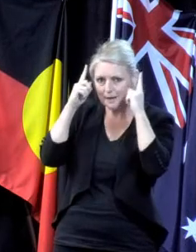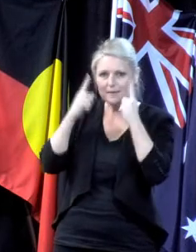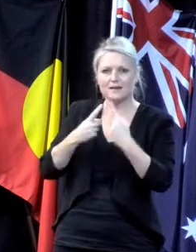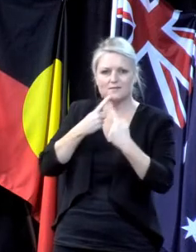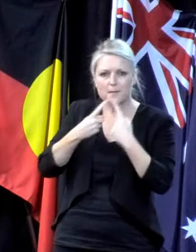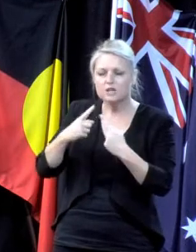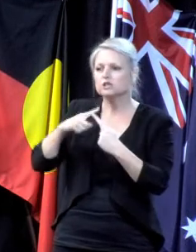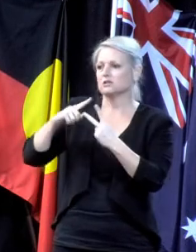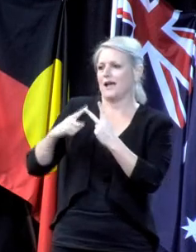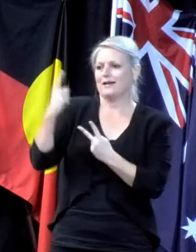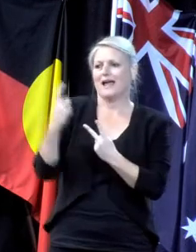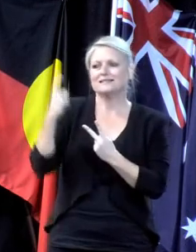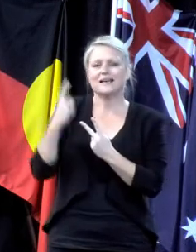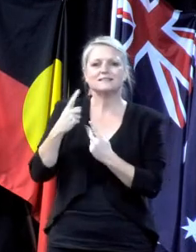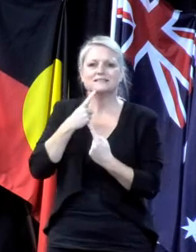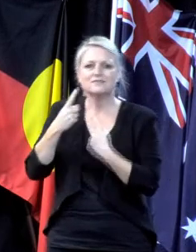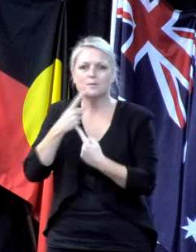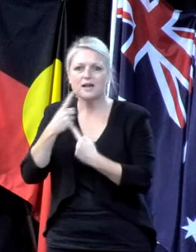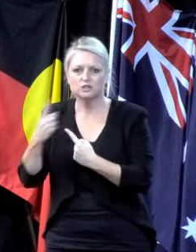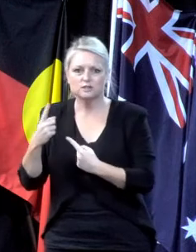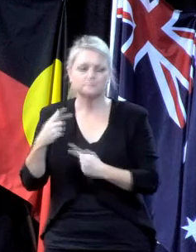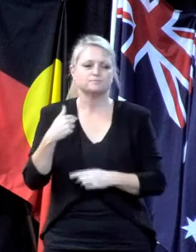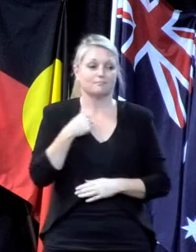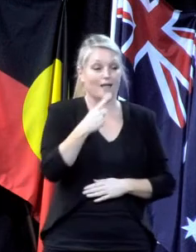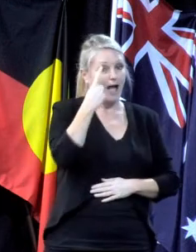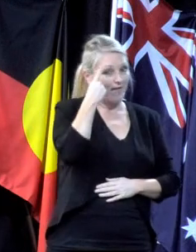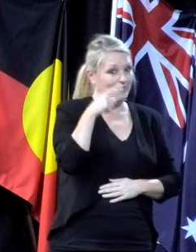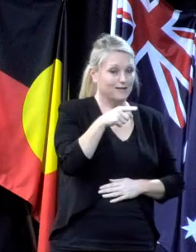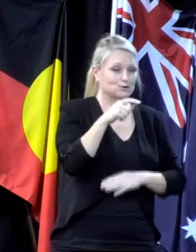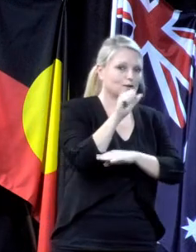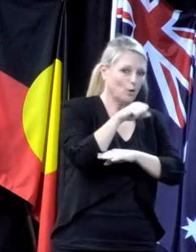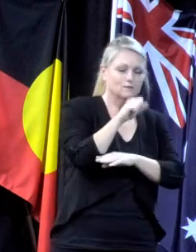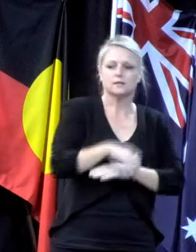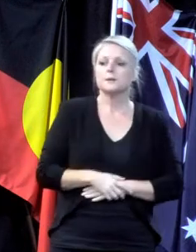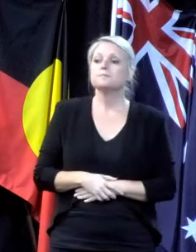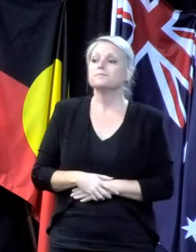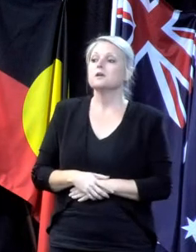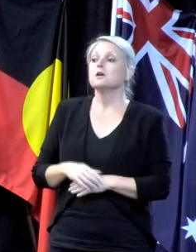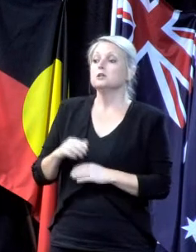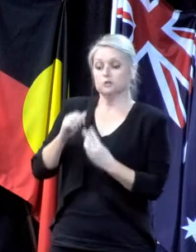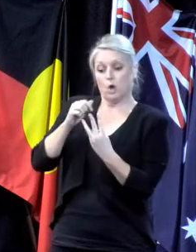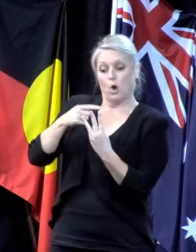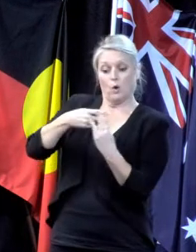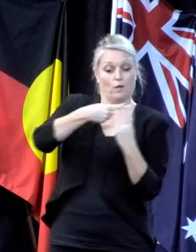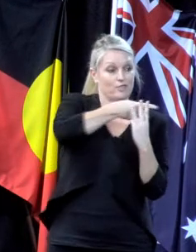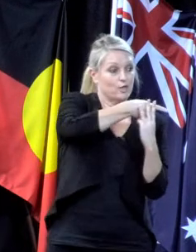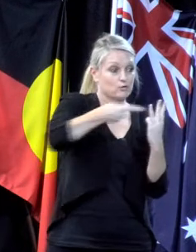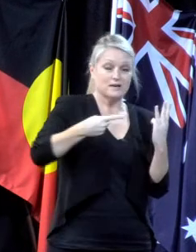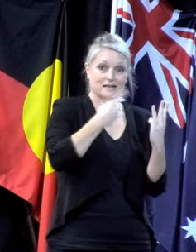I think you got a nod. Do each of the school’s websites have this information? Sorry? Do each of the school’s website